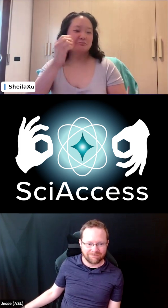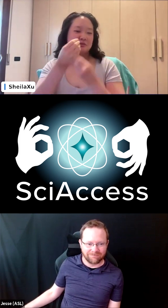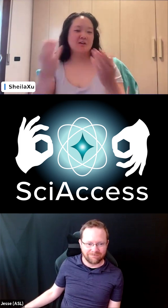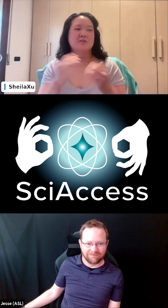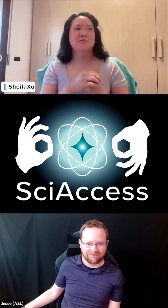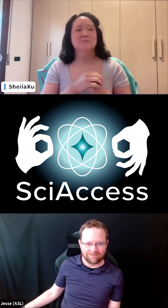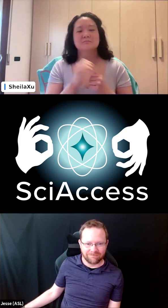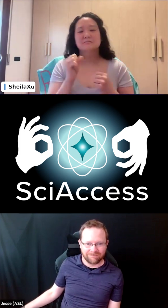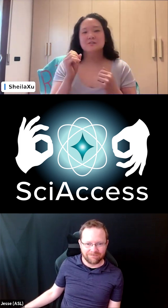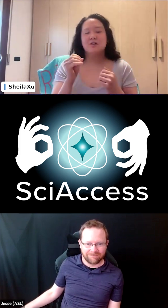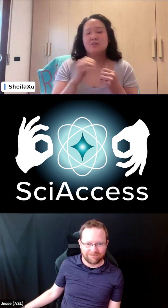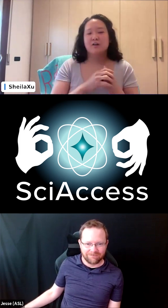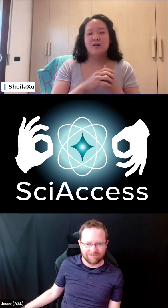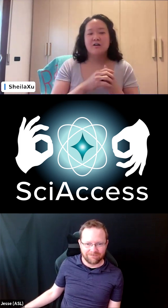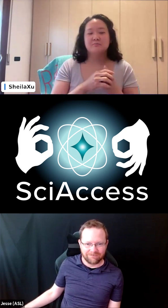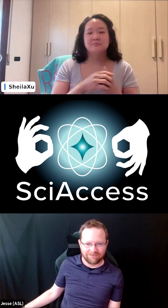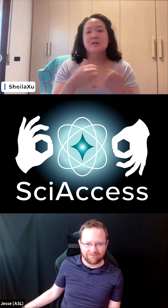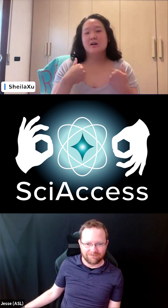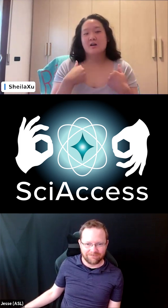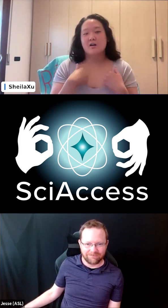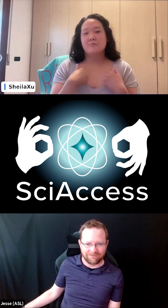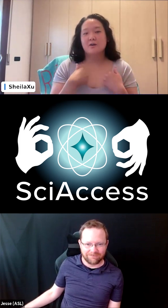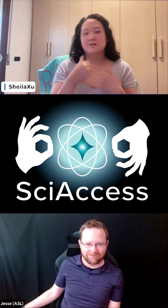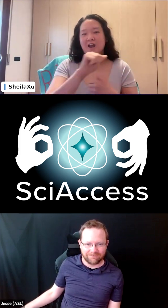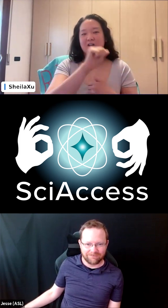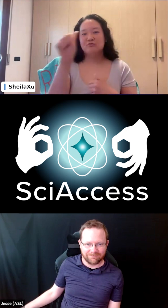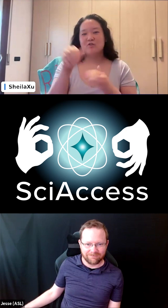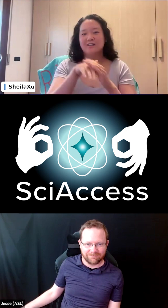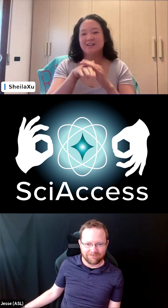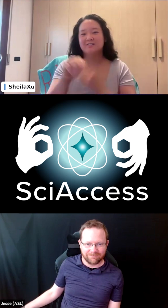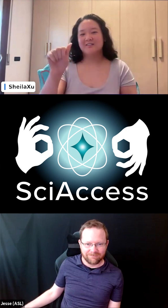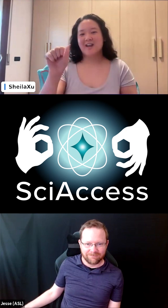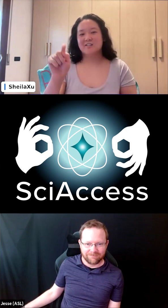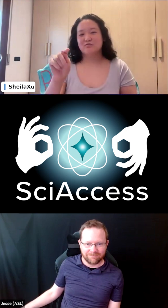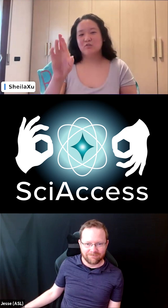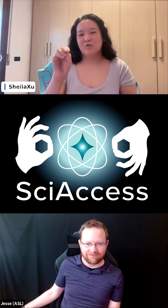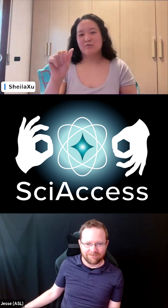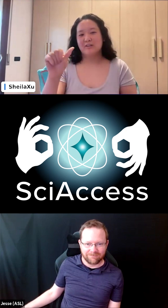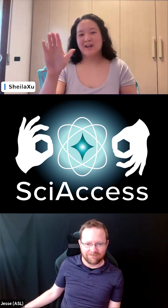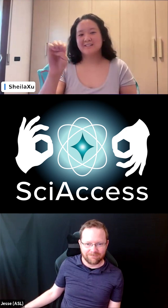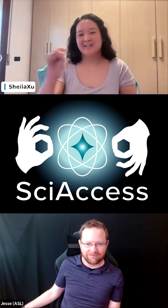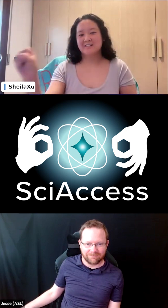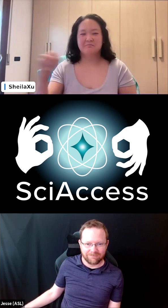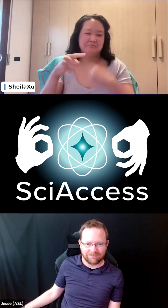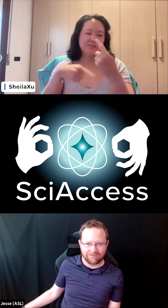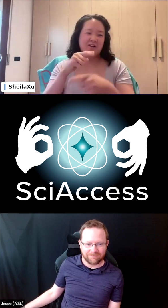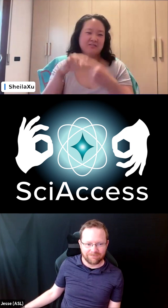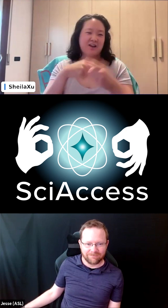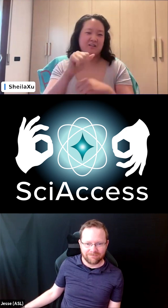I am Sheila, this is my name signed here at S on the side of my cheek.